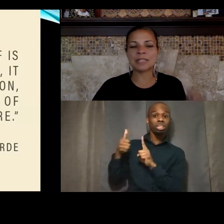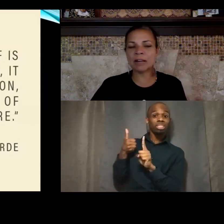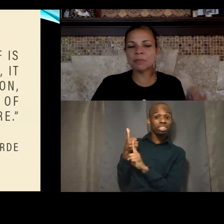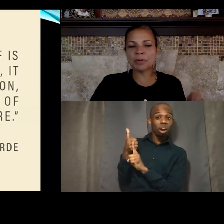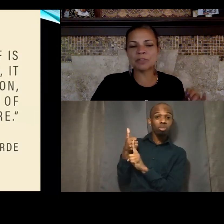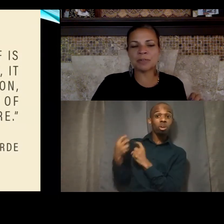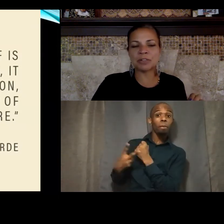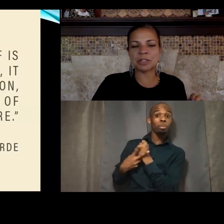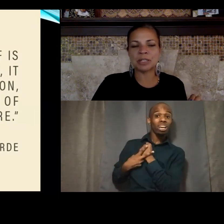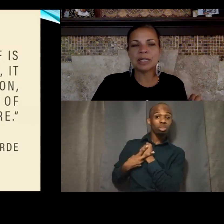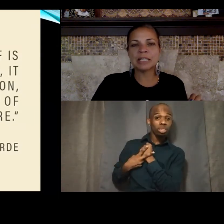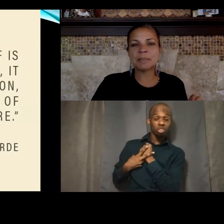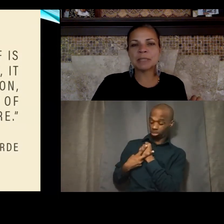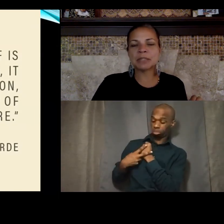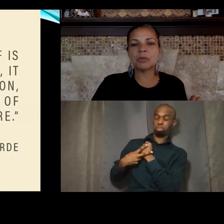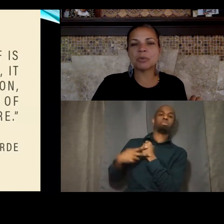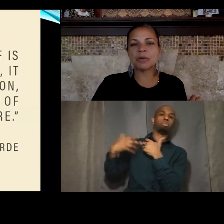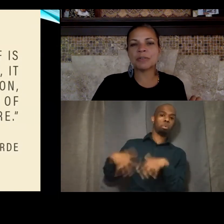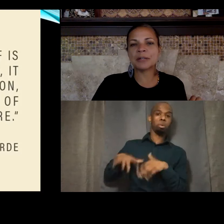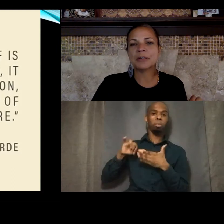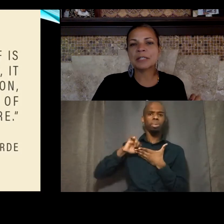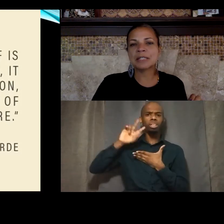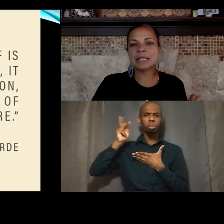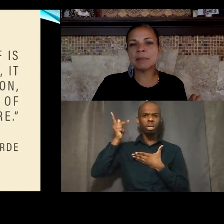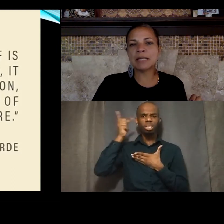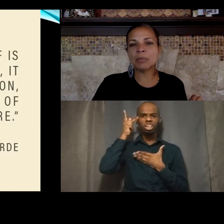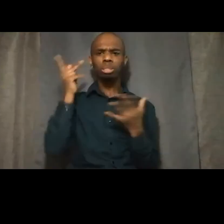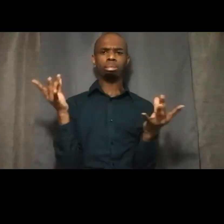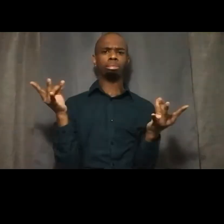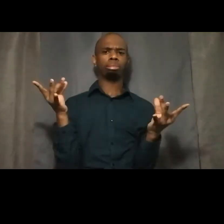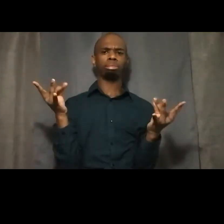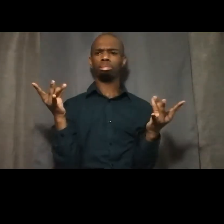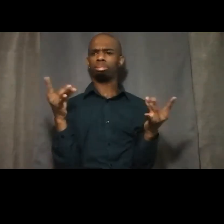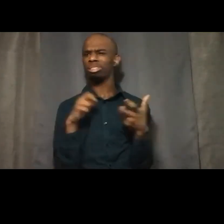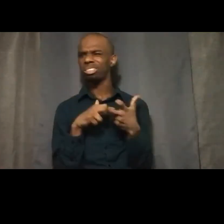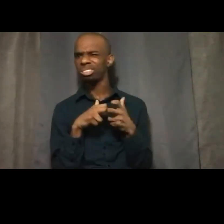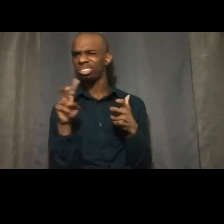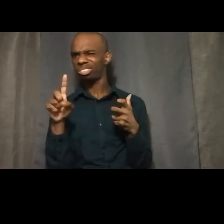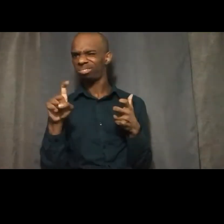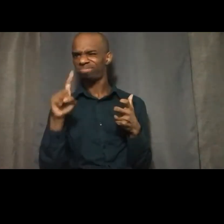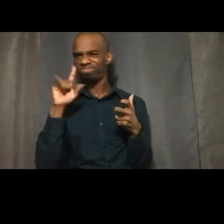self-preservation is political warfare. Does anybody want to comment on how that is?